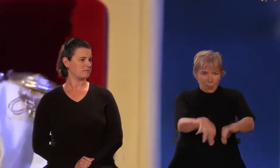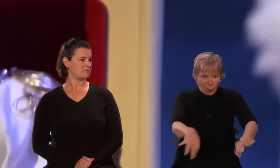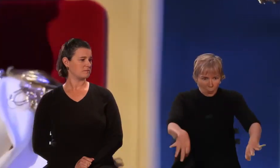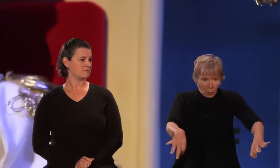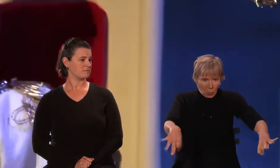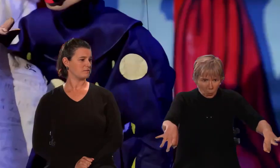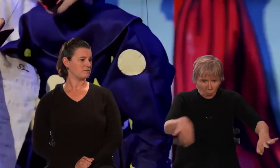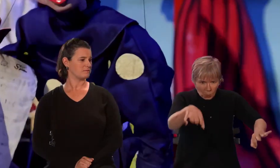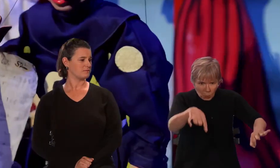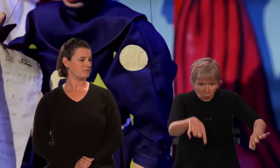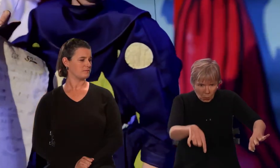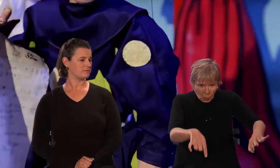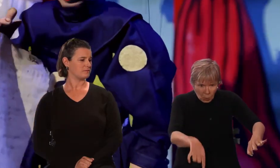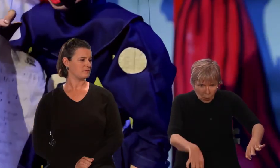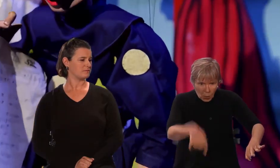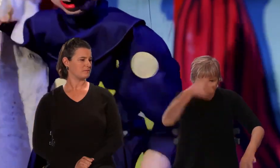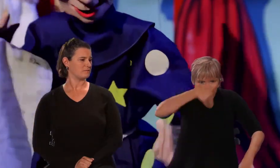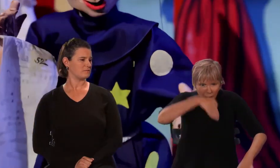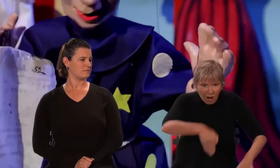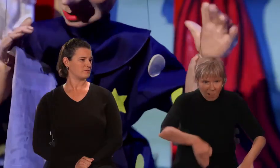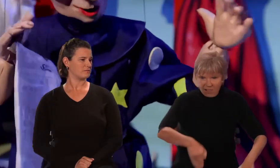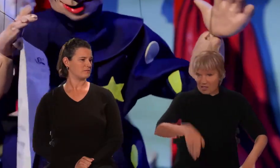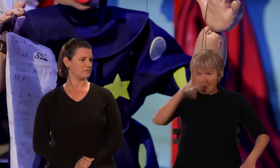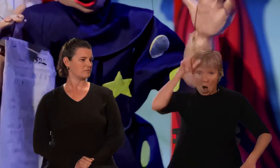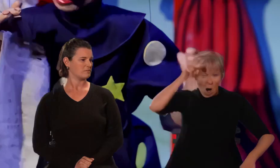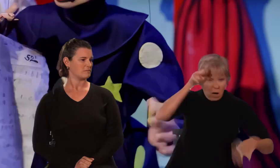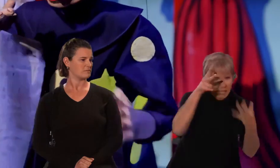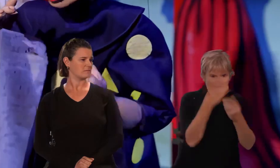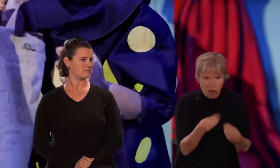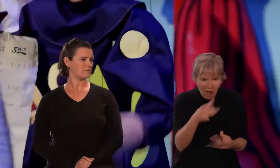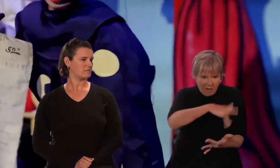philters, and unguents, and potions appear to cure heartbreak, and surfeit, and ringing of ears,